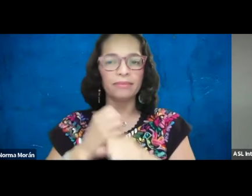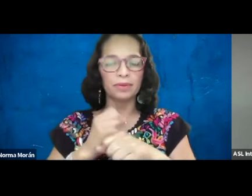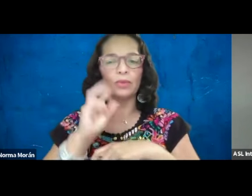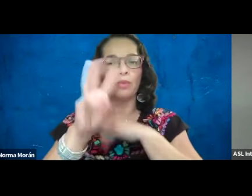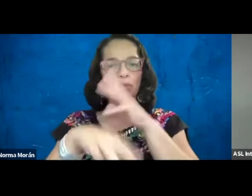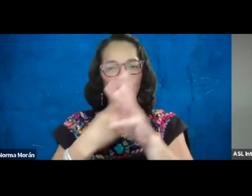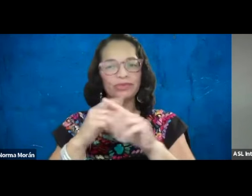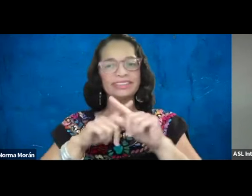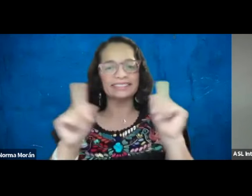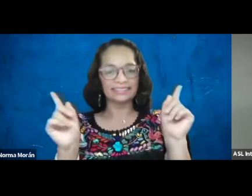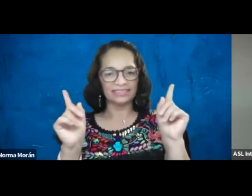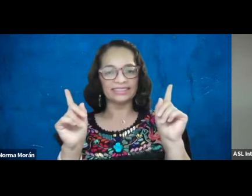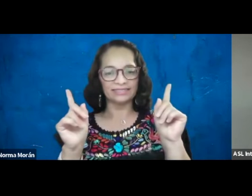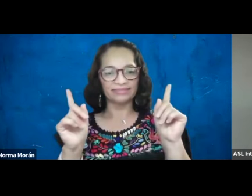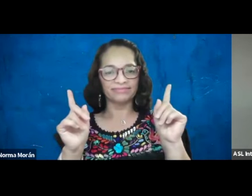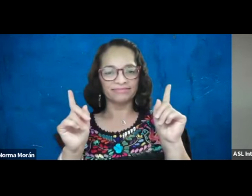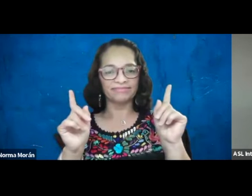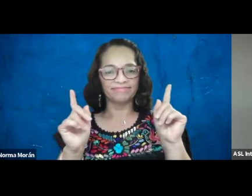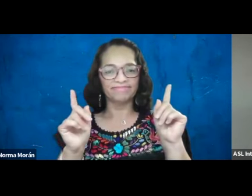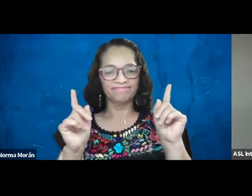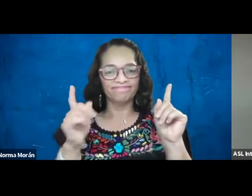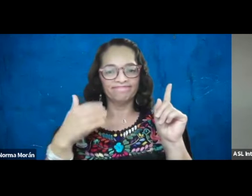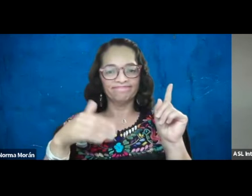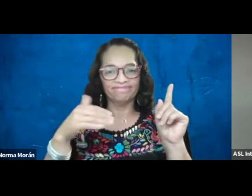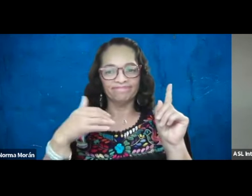And wow, that made a world of a difference.